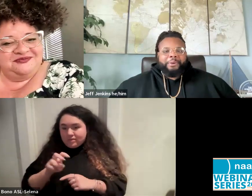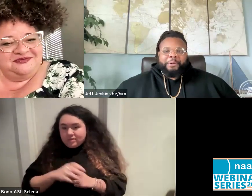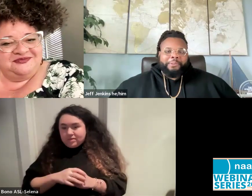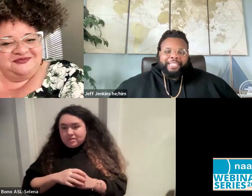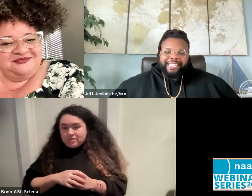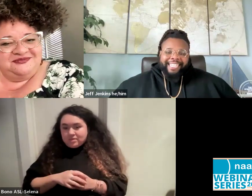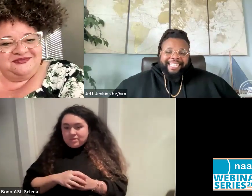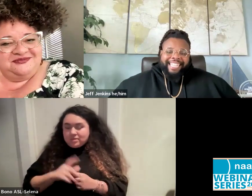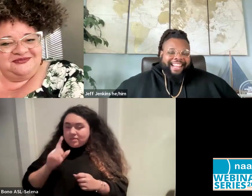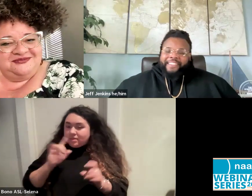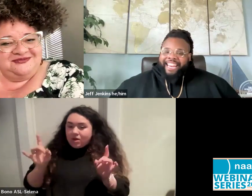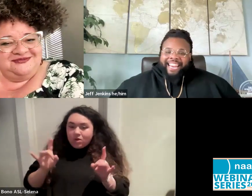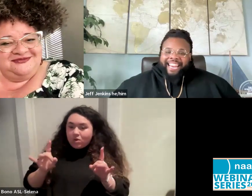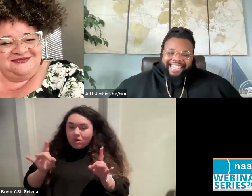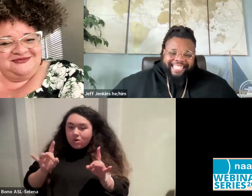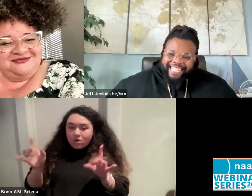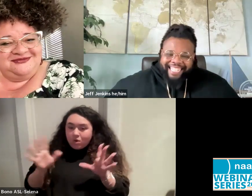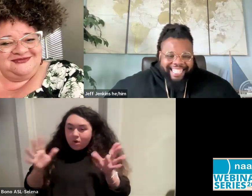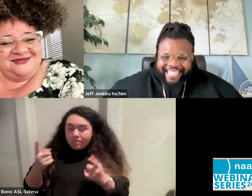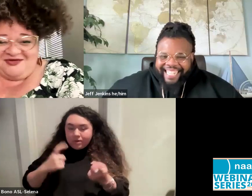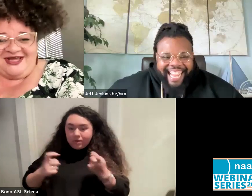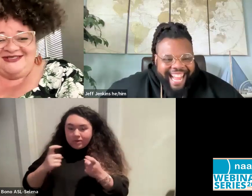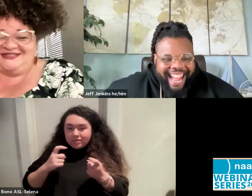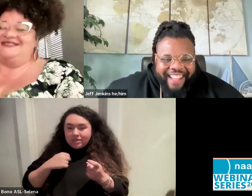Horrible question about a lot. Okay.